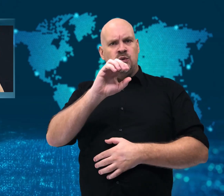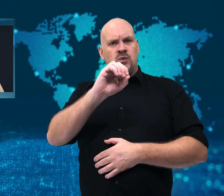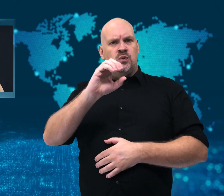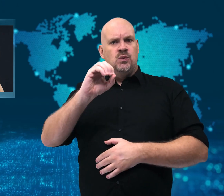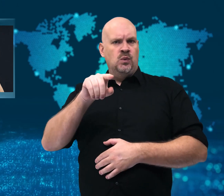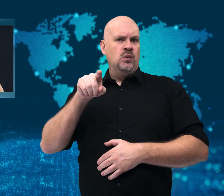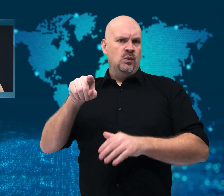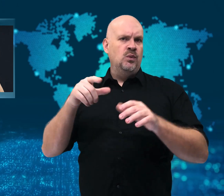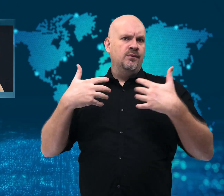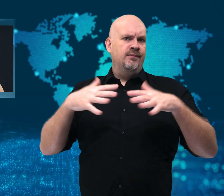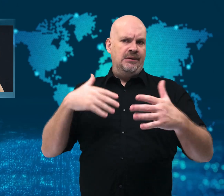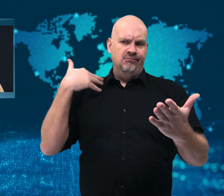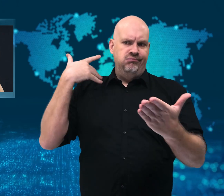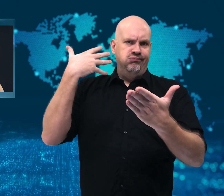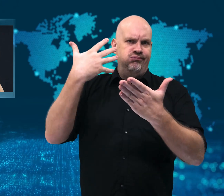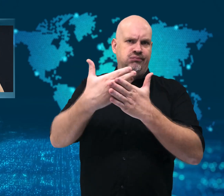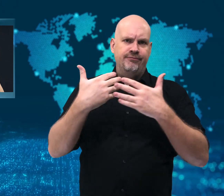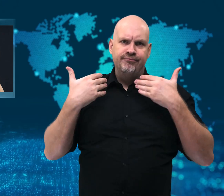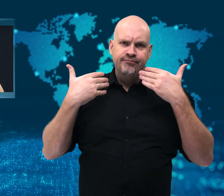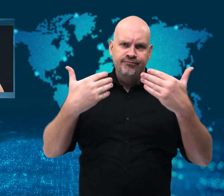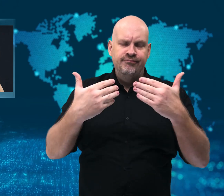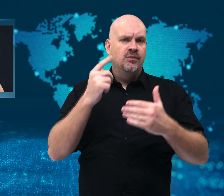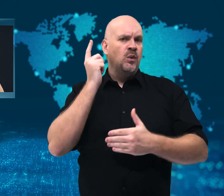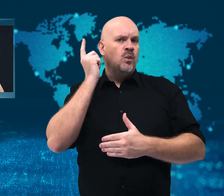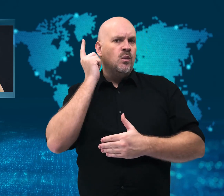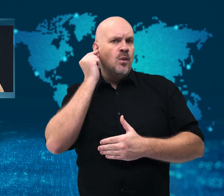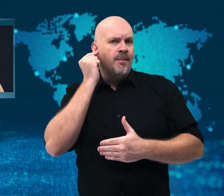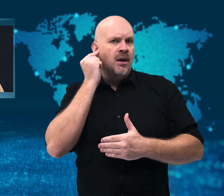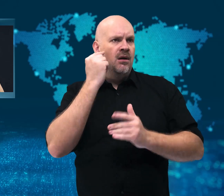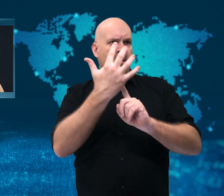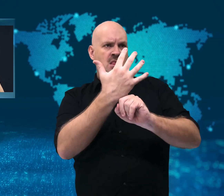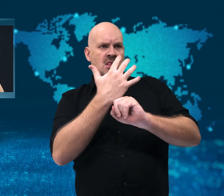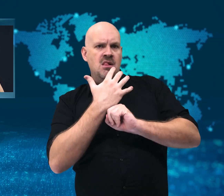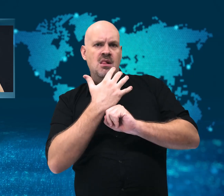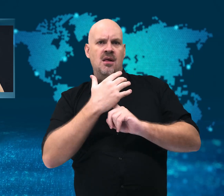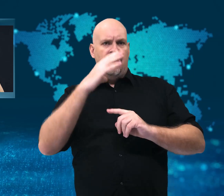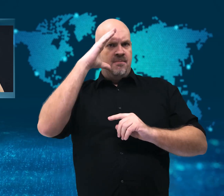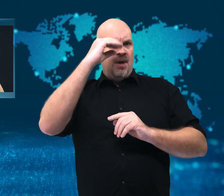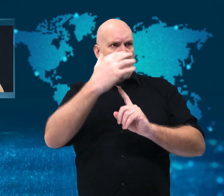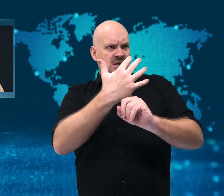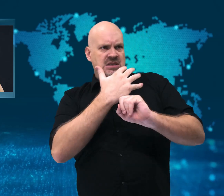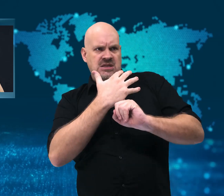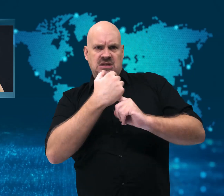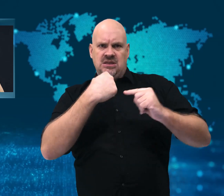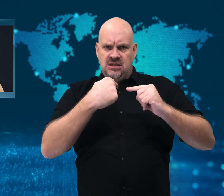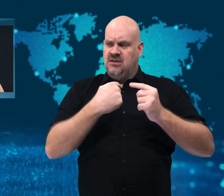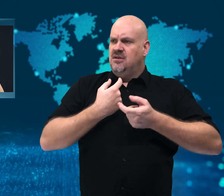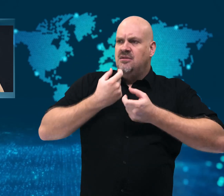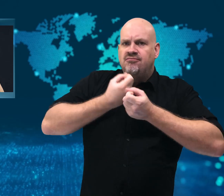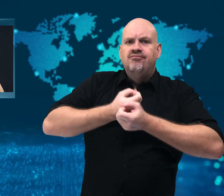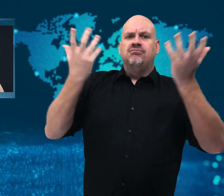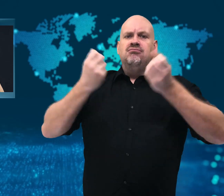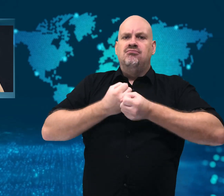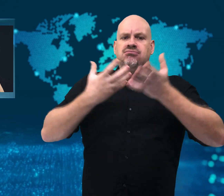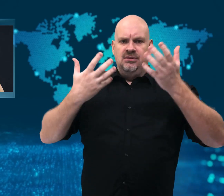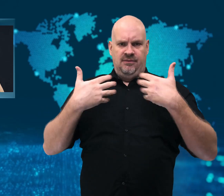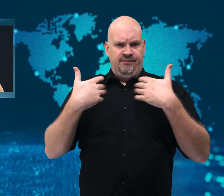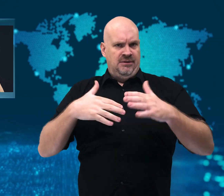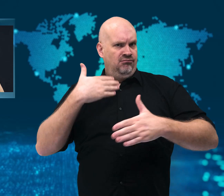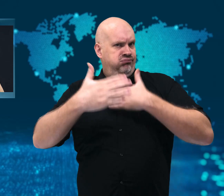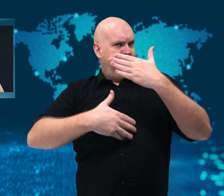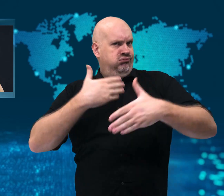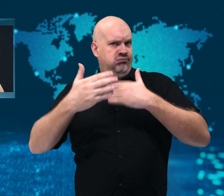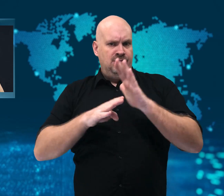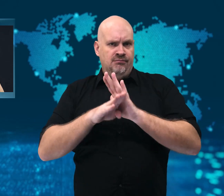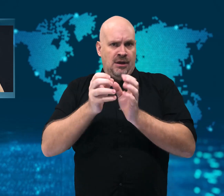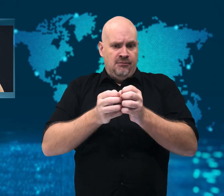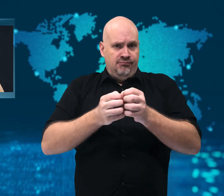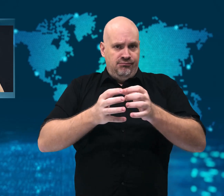women to stand against their attackers, is not allowed in China,